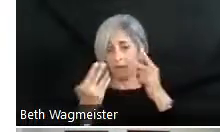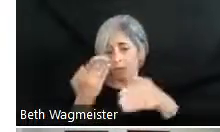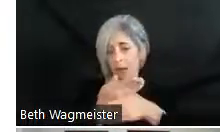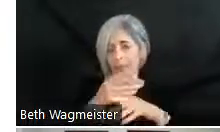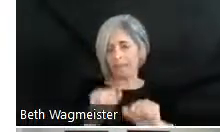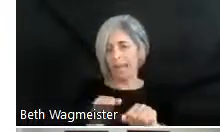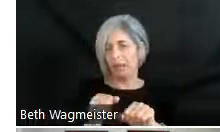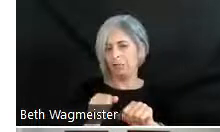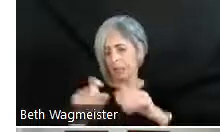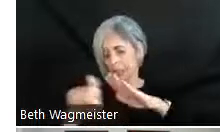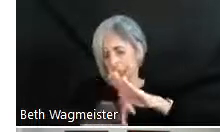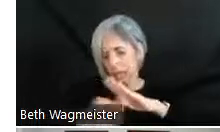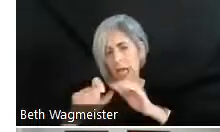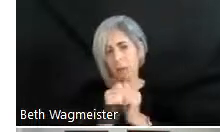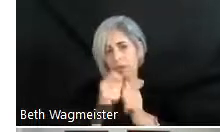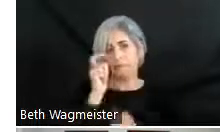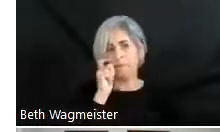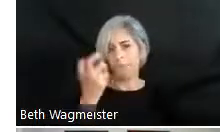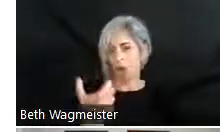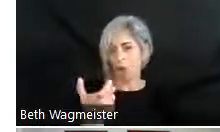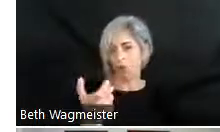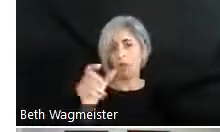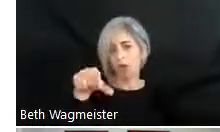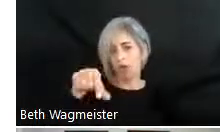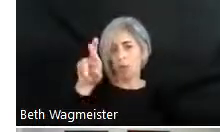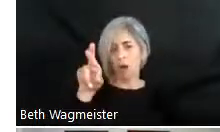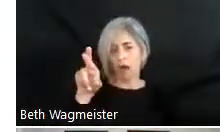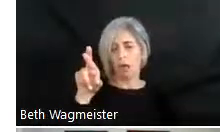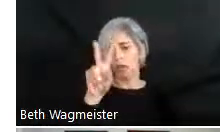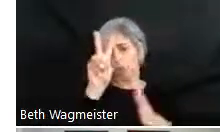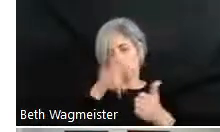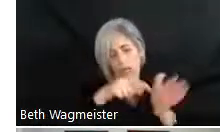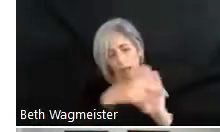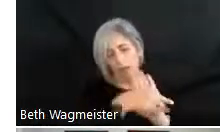scan with their phone, scan the QR on the product to read the label. What's interesting